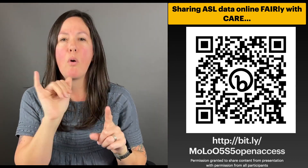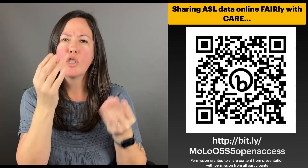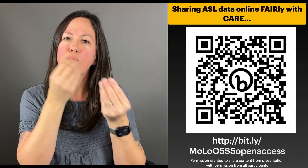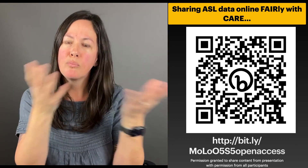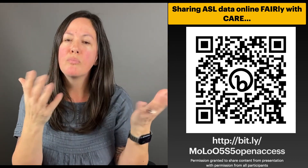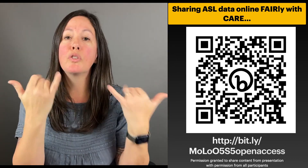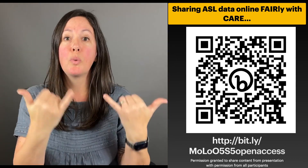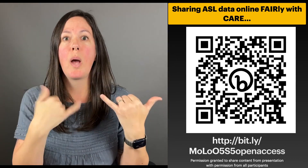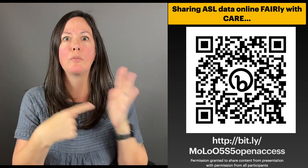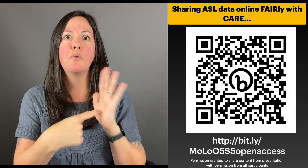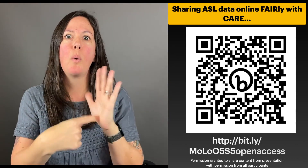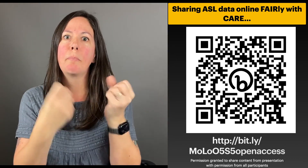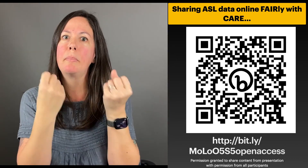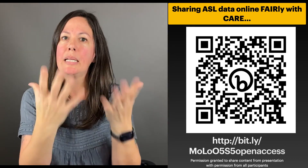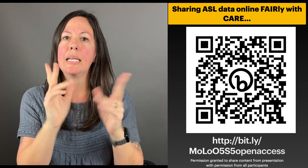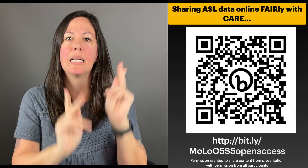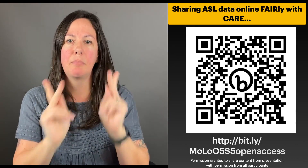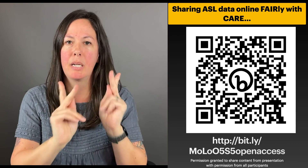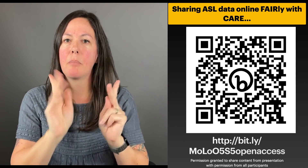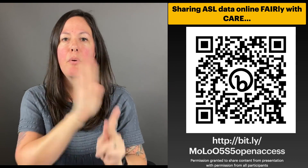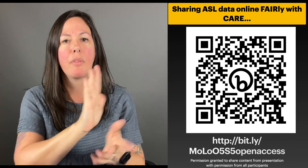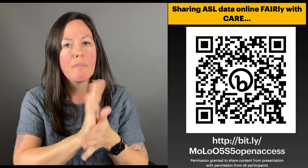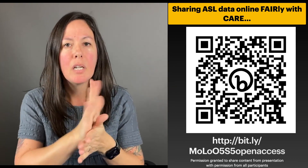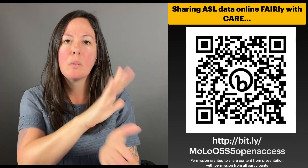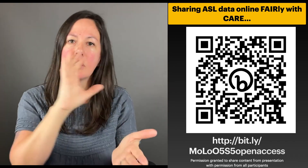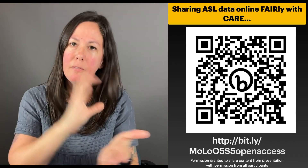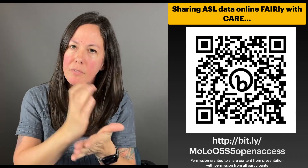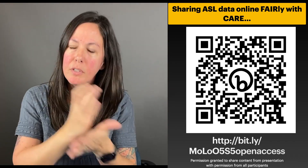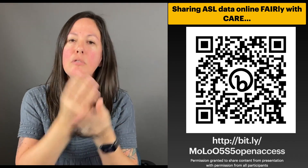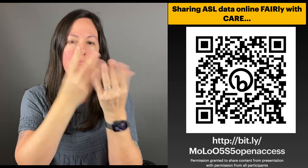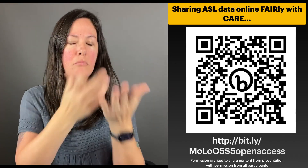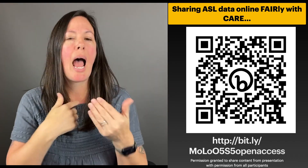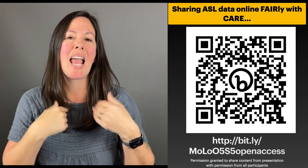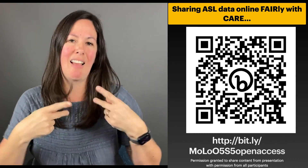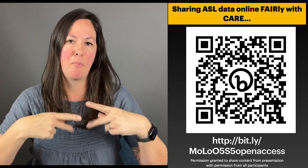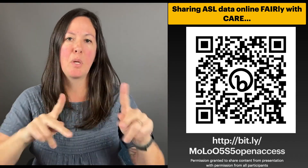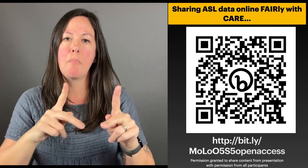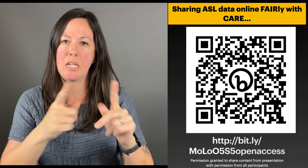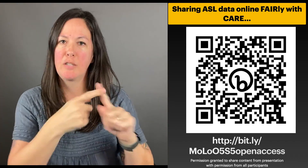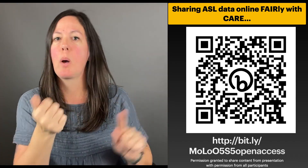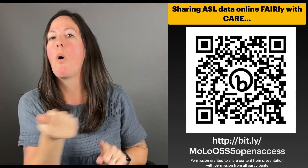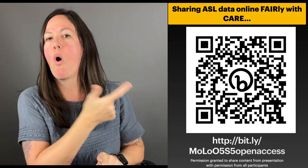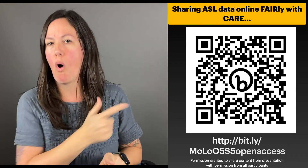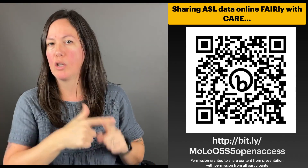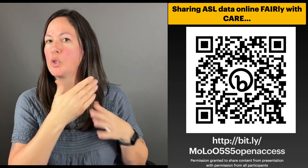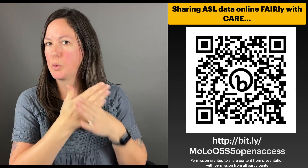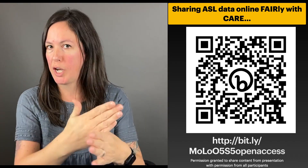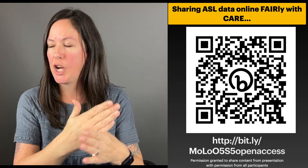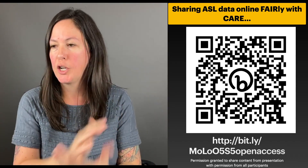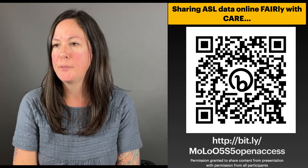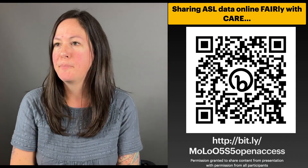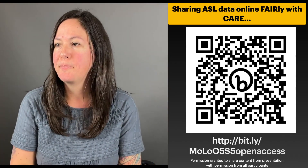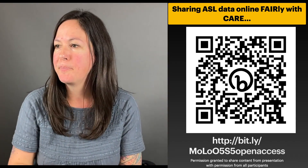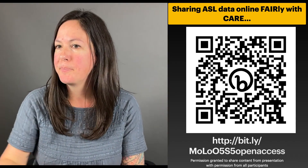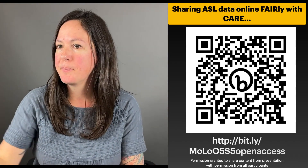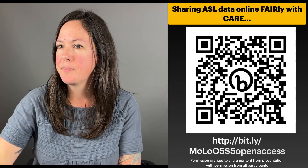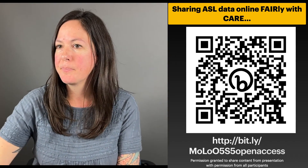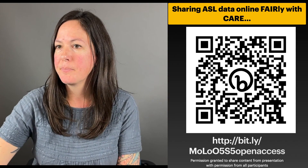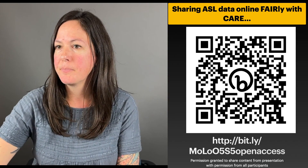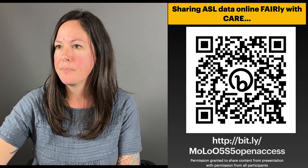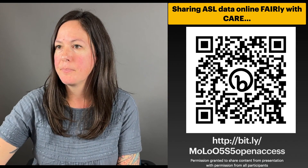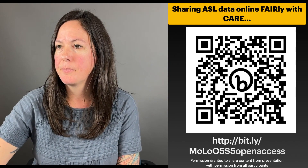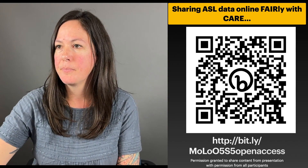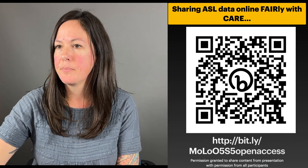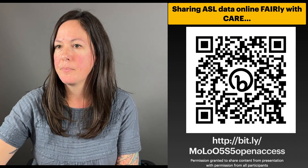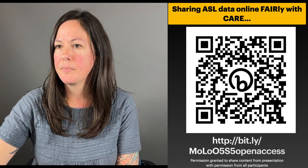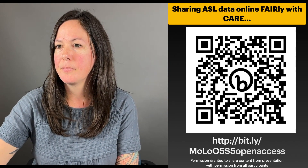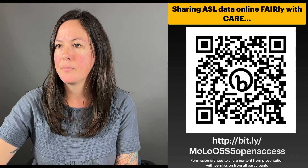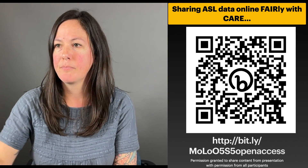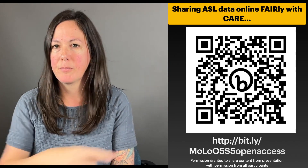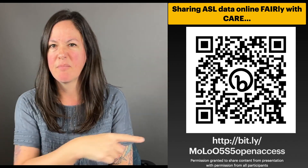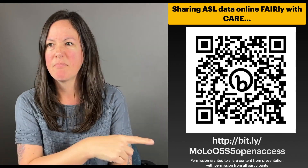I also want to let everyone know that I'll be showing a lot of content of actual people.